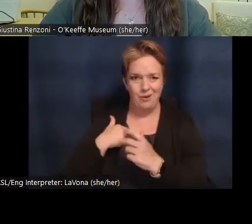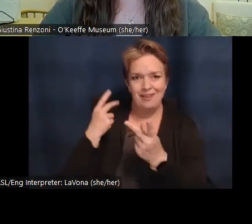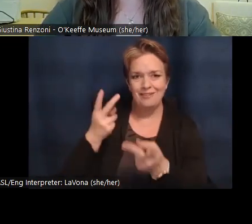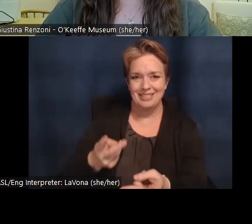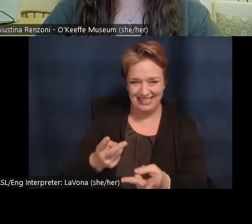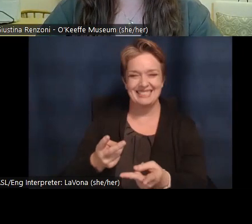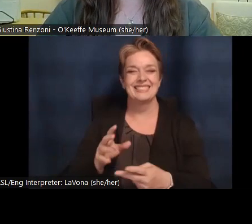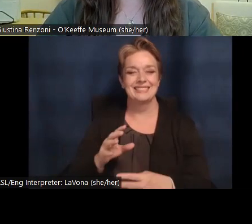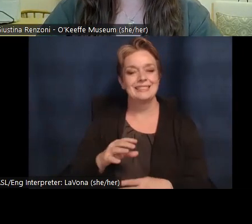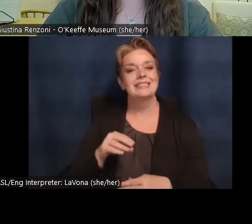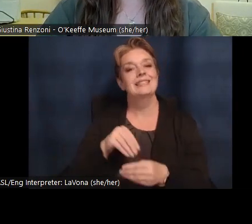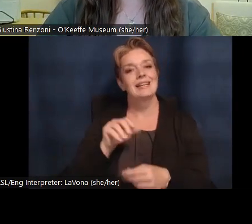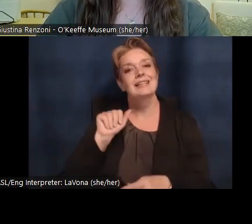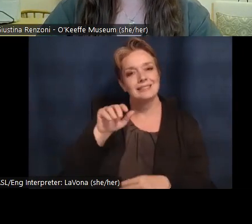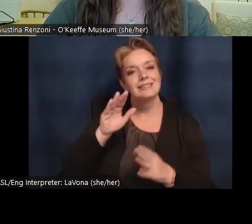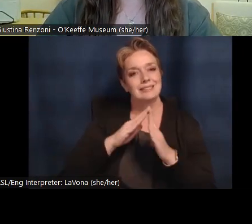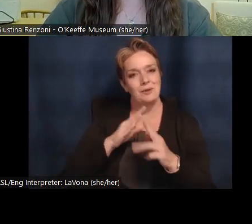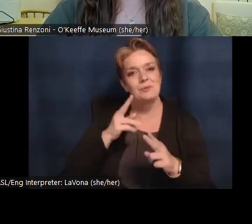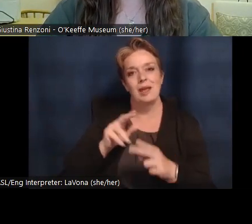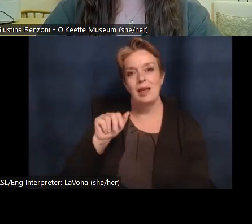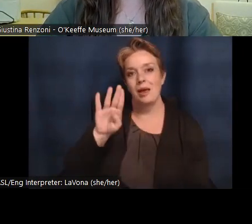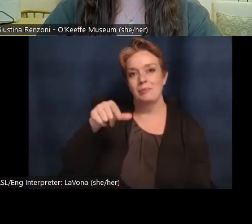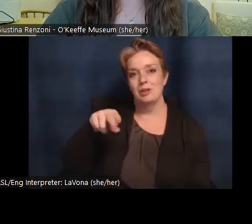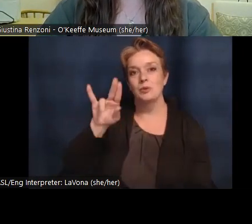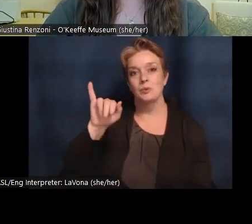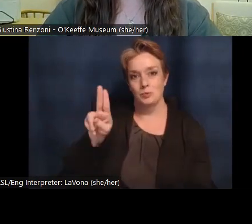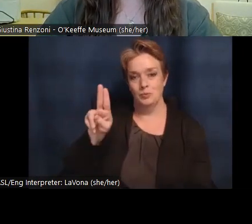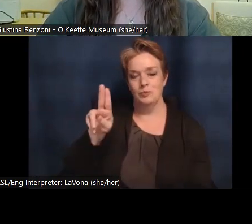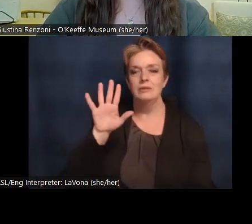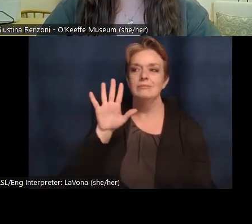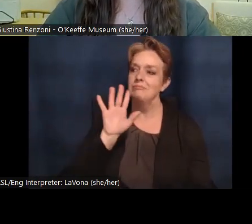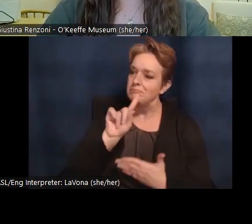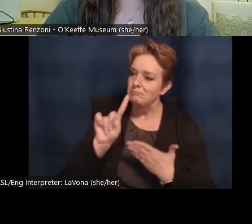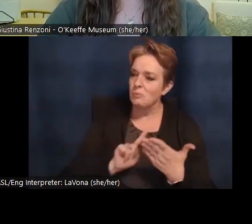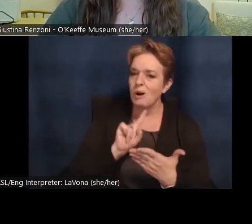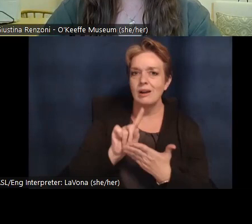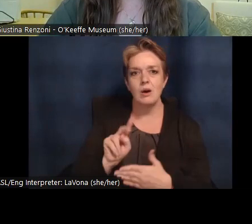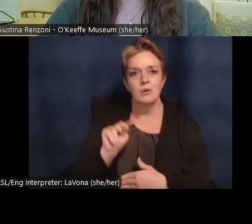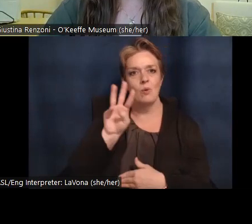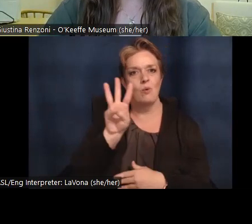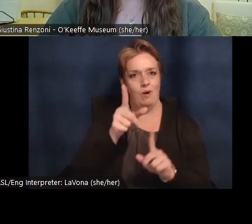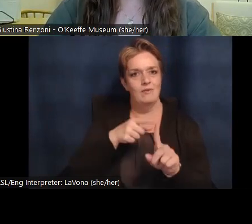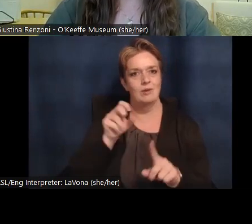It's located in Abiquiú, which is about an hour northwest of Santa Fe and an hour southwest of Taos.